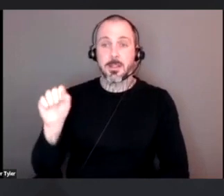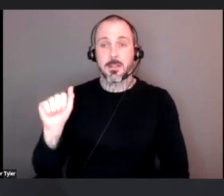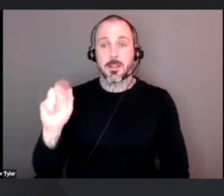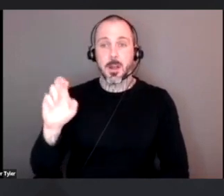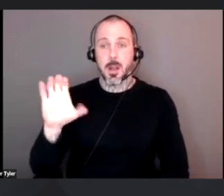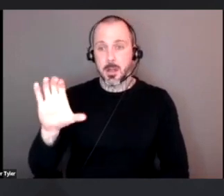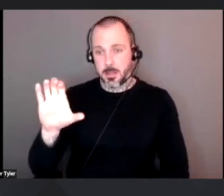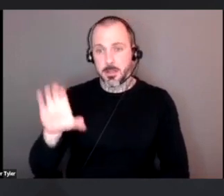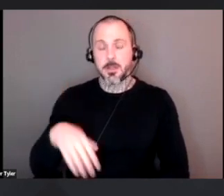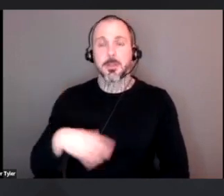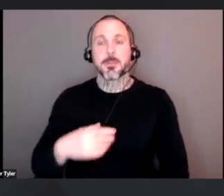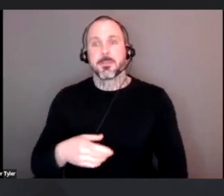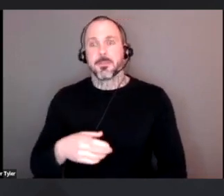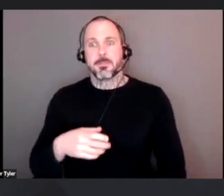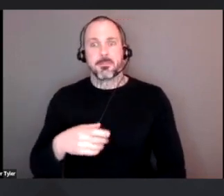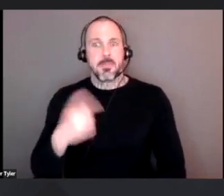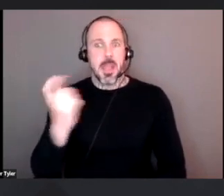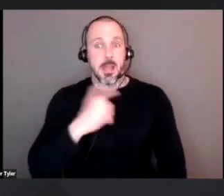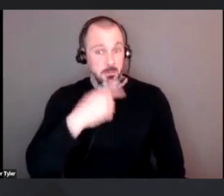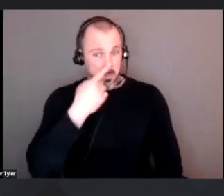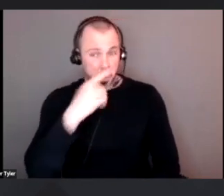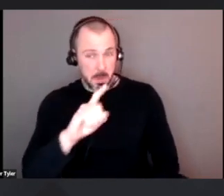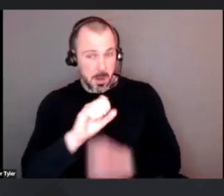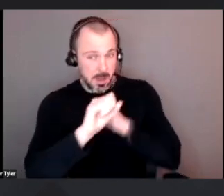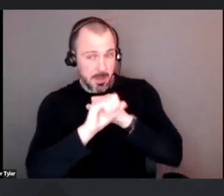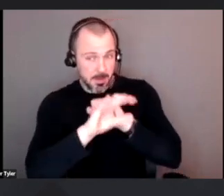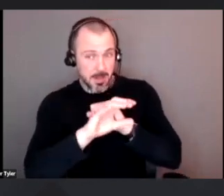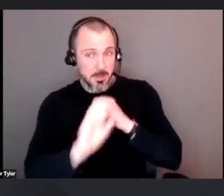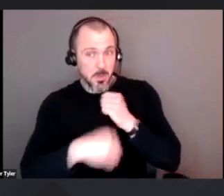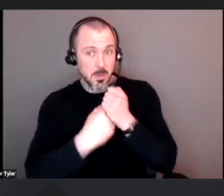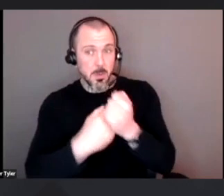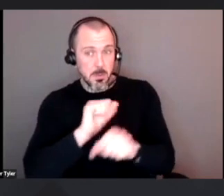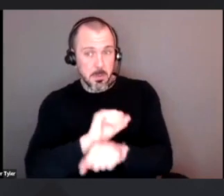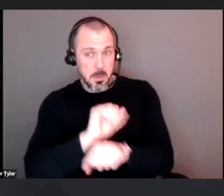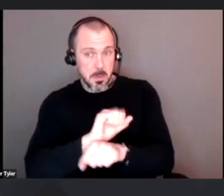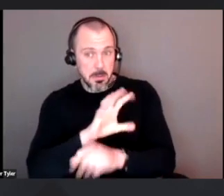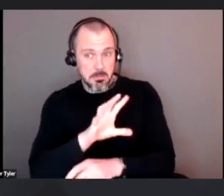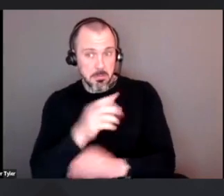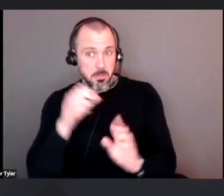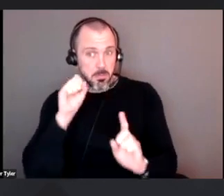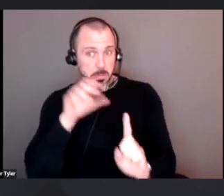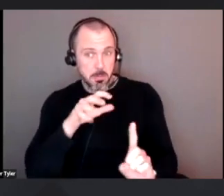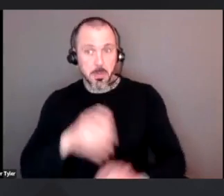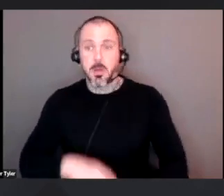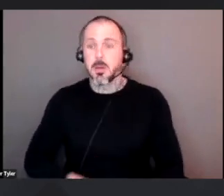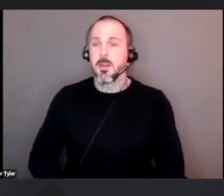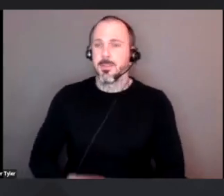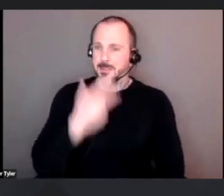and that has just boosted our perception in the community immensely.